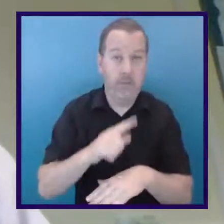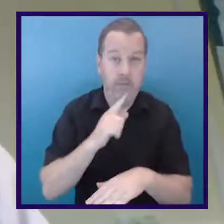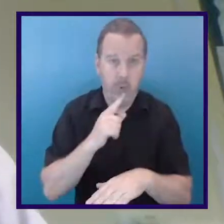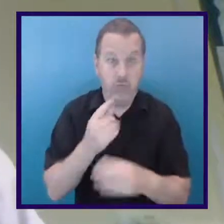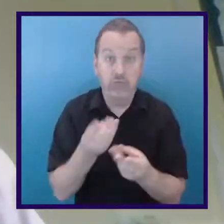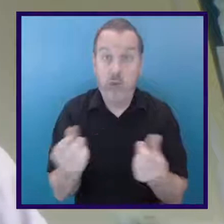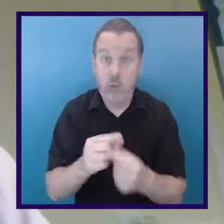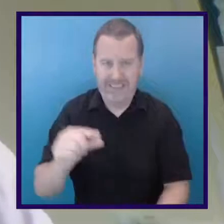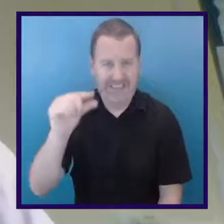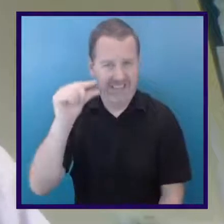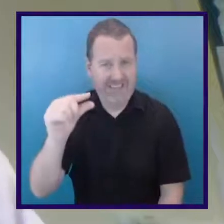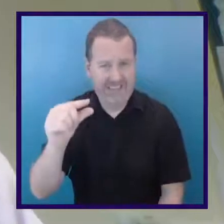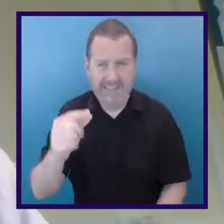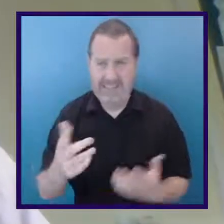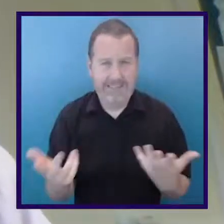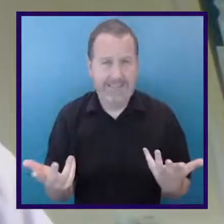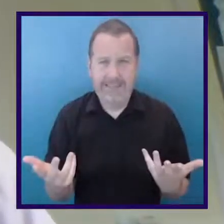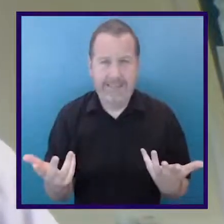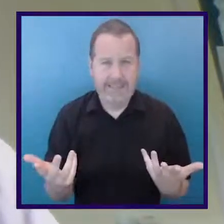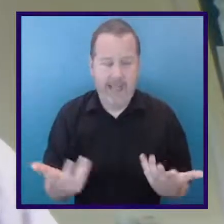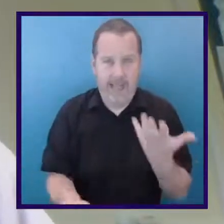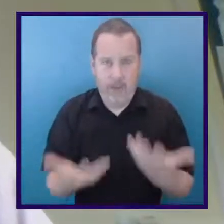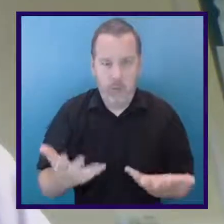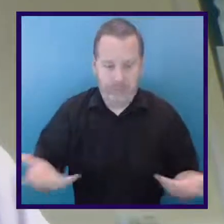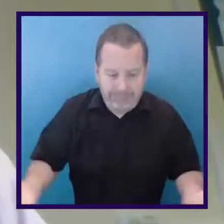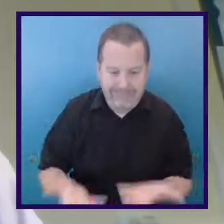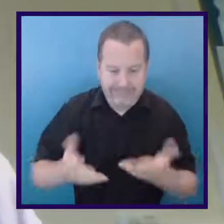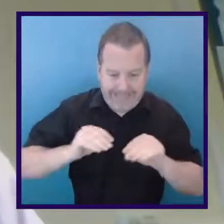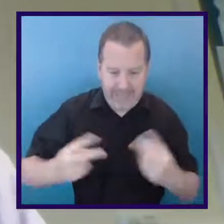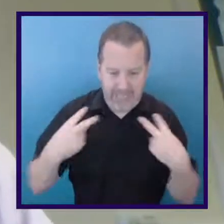And I have seen myself how children love learning languages.